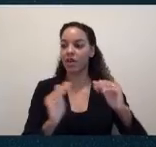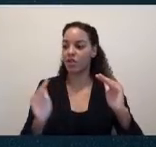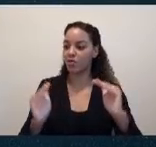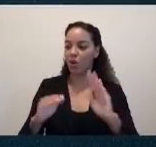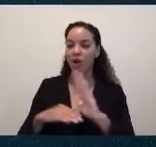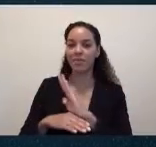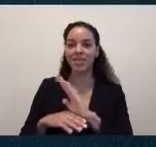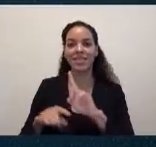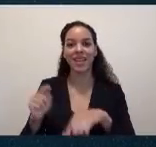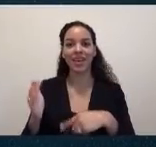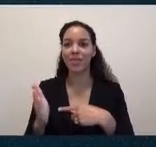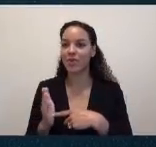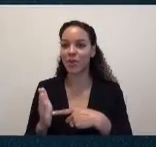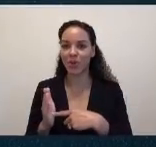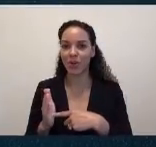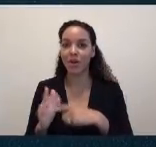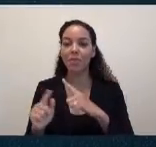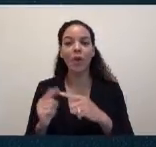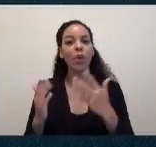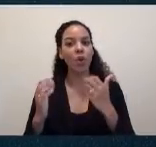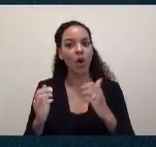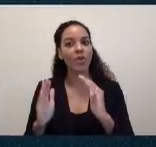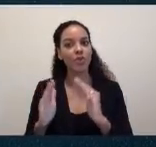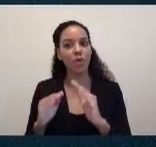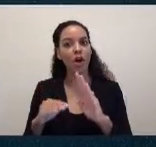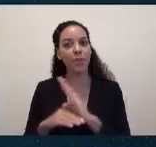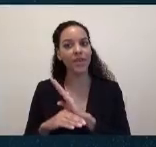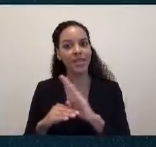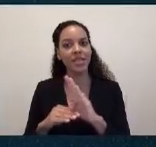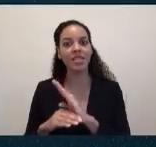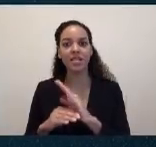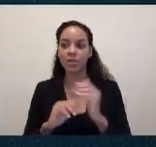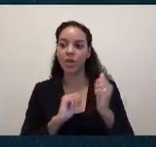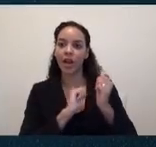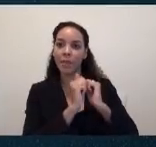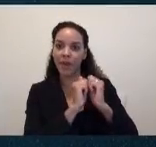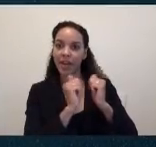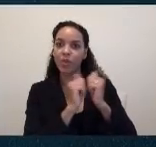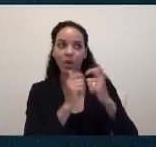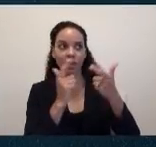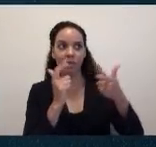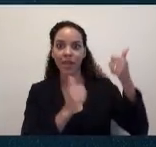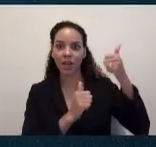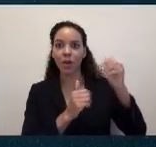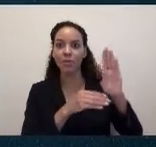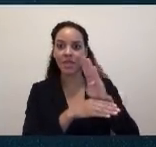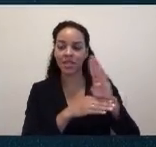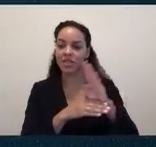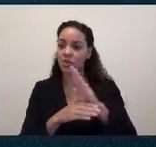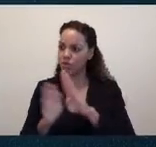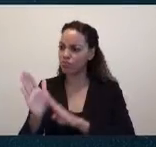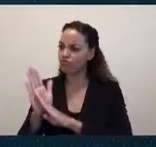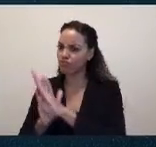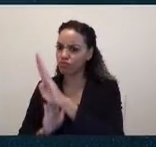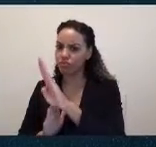But we want our small businesses to be competitive, to do well. Our small businesses in the United States,